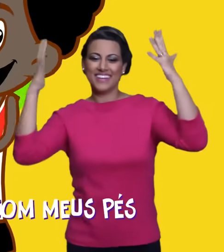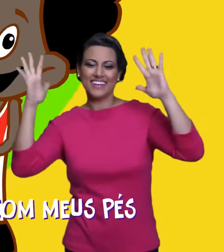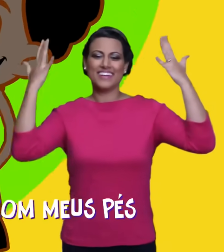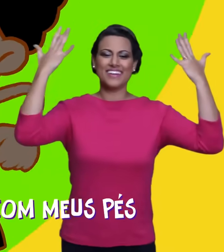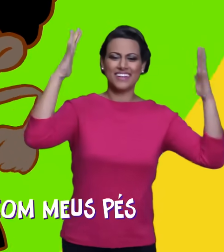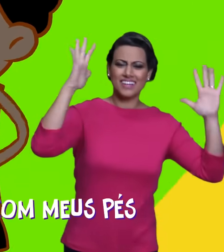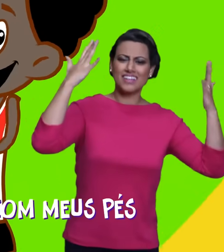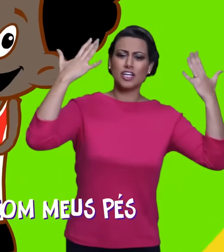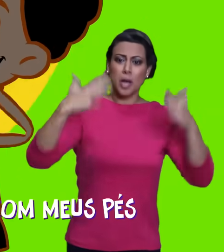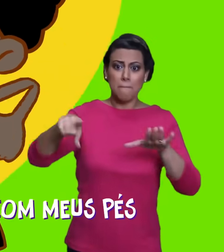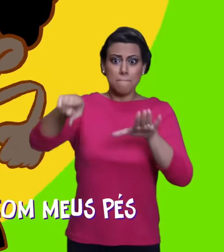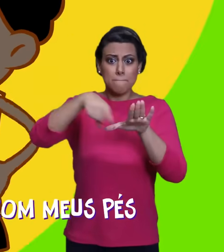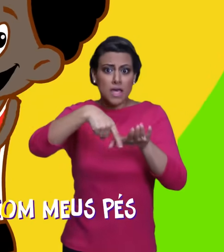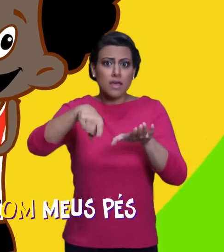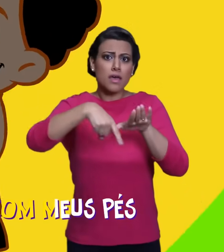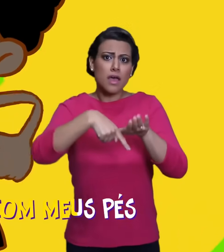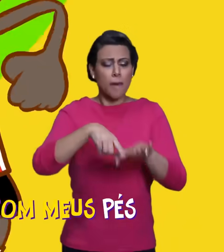I WILL PRAISE CHRIST WITH MY FEET BECAUSE